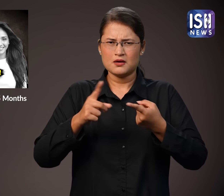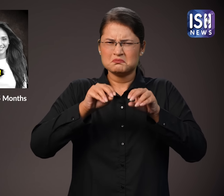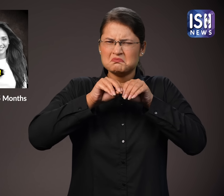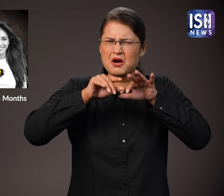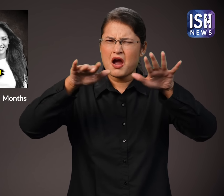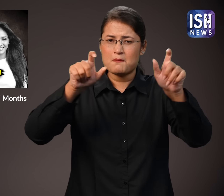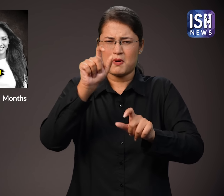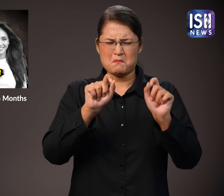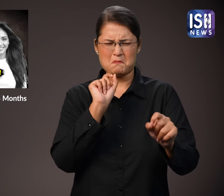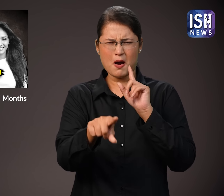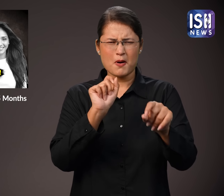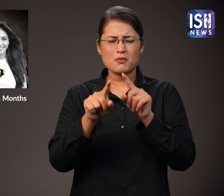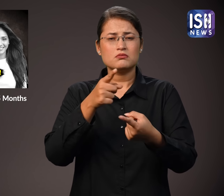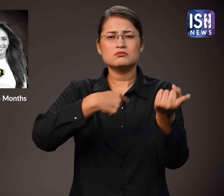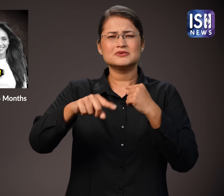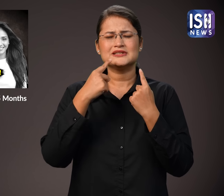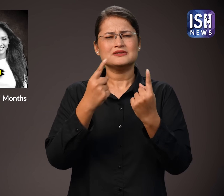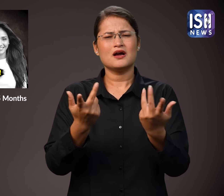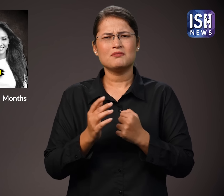After this news went viral, many people started asking: